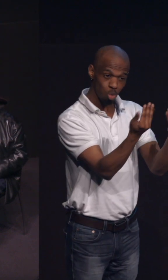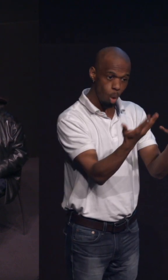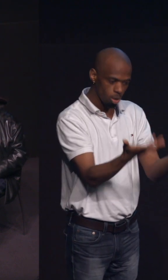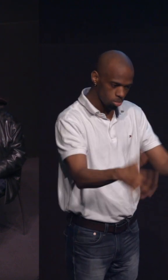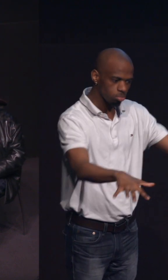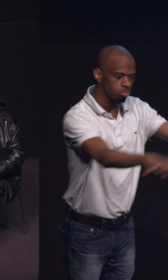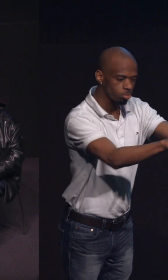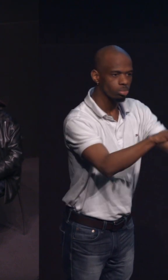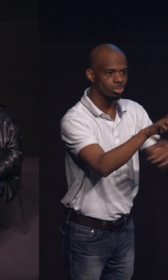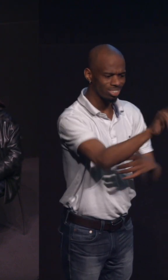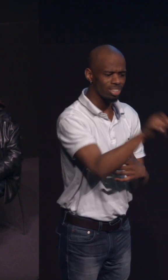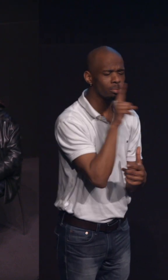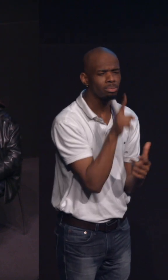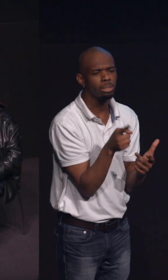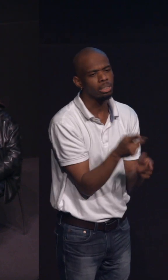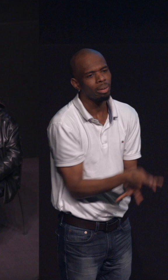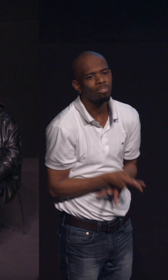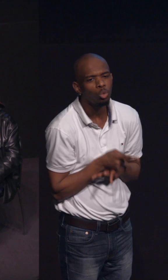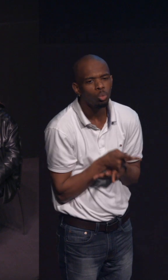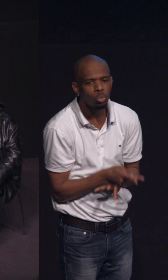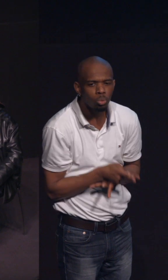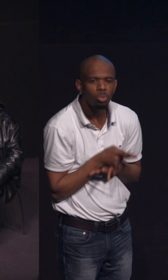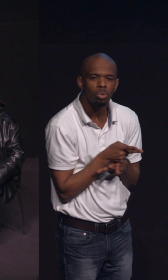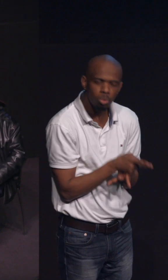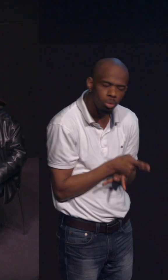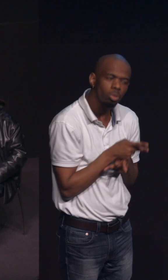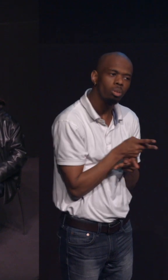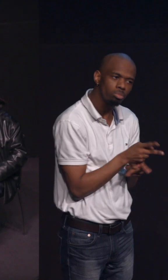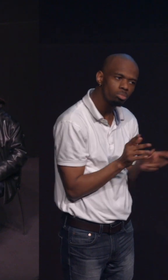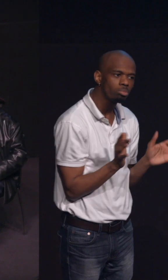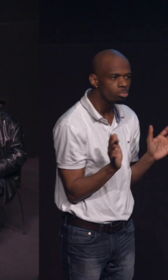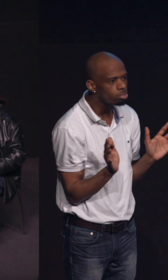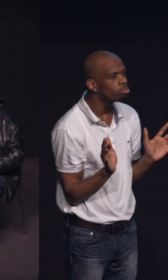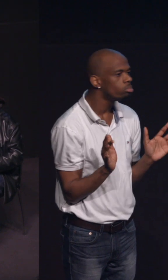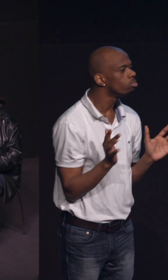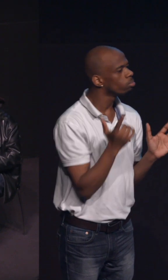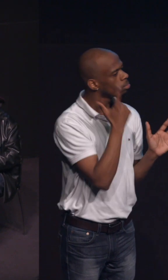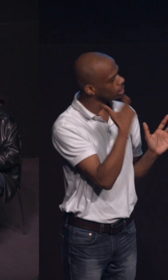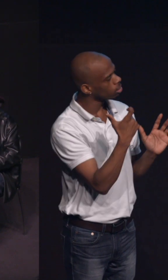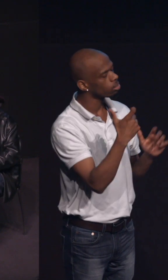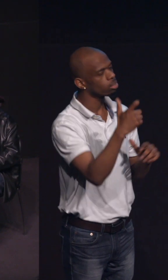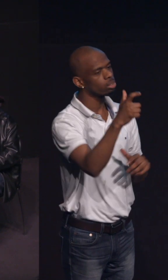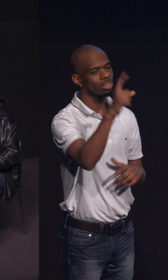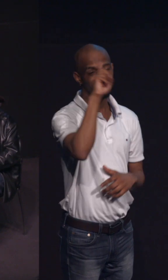you ought to be careful about, you know, because it's kind of like the water that we was taking out.